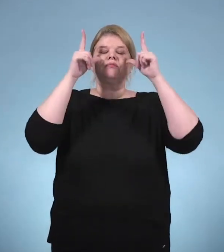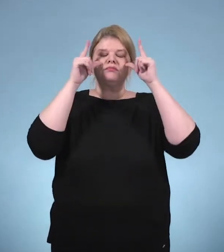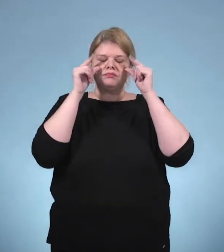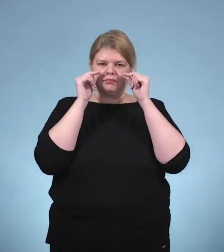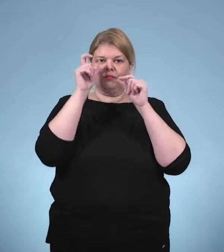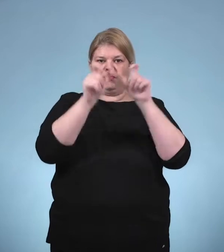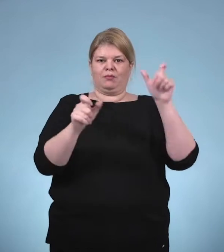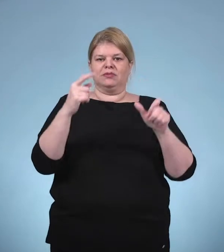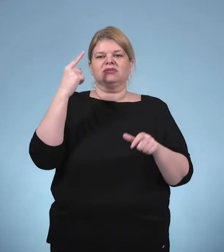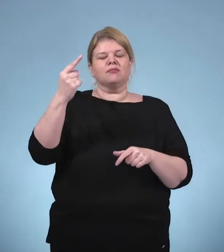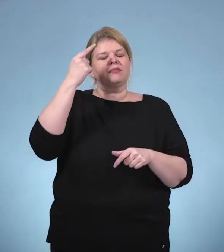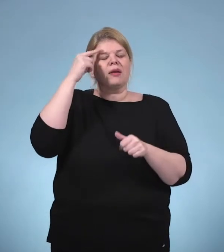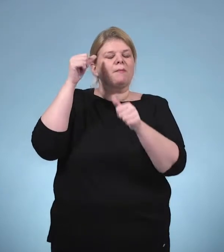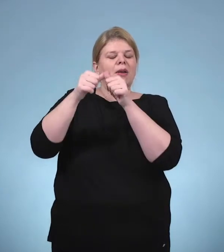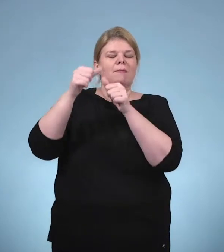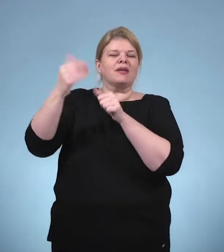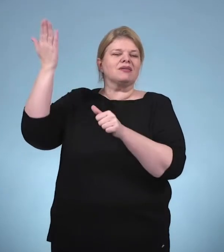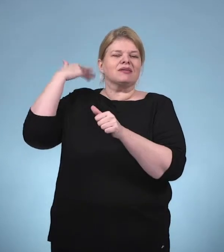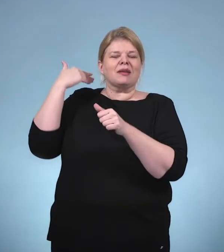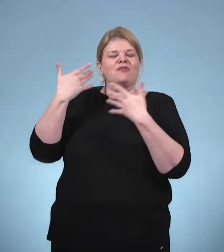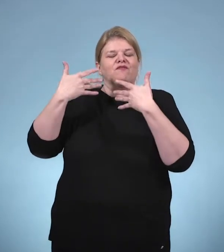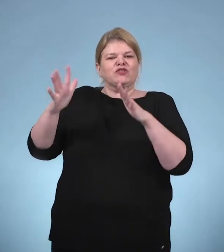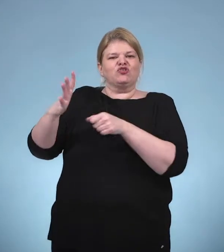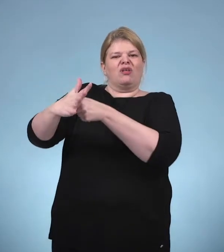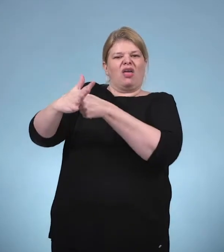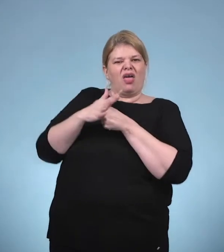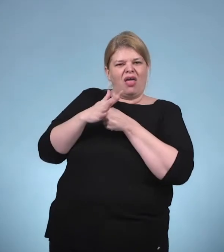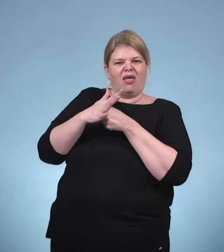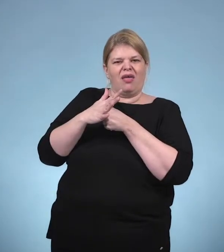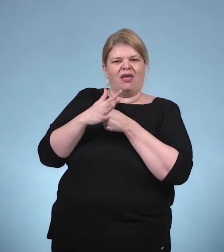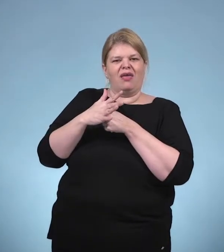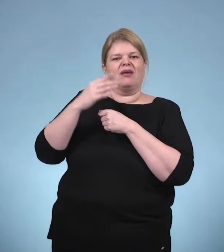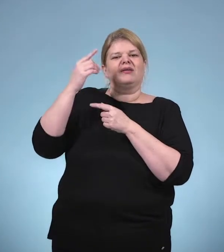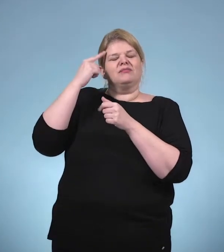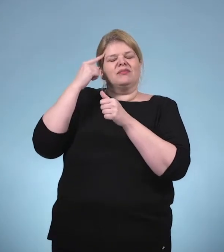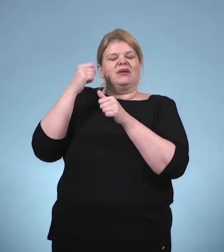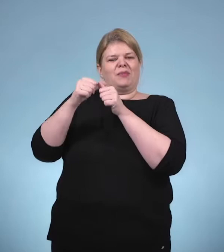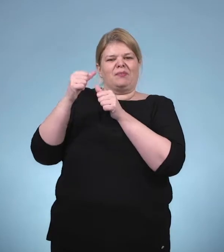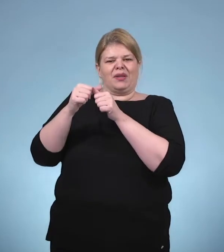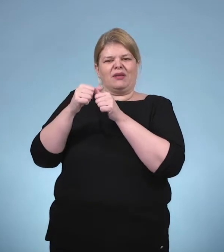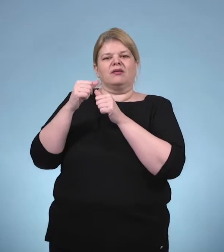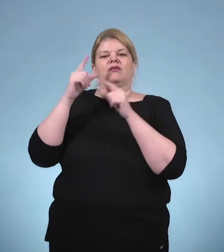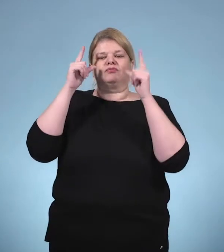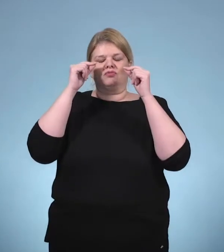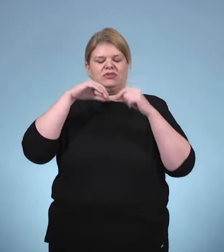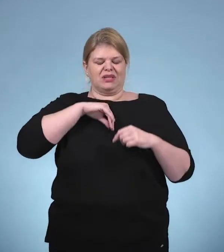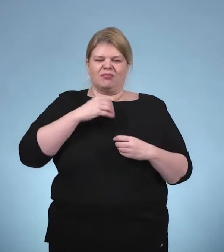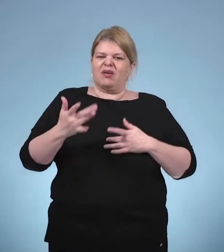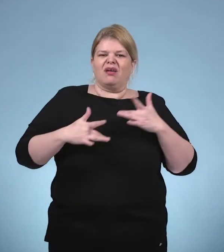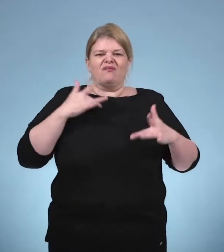Invite them to close their eyes and remember situations in which they have felt excluded. These can be small, everyday situations.